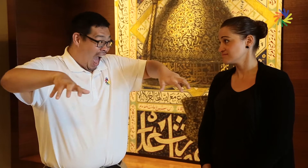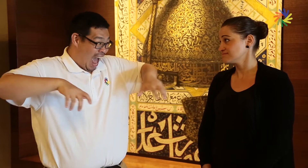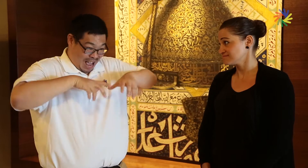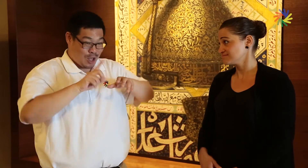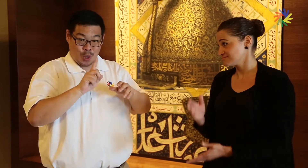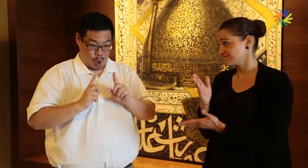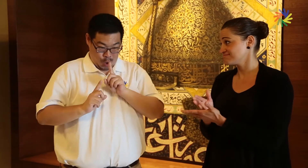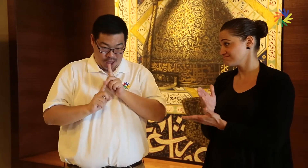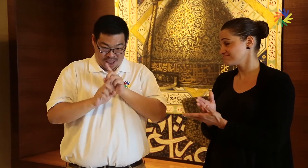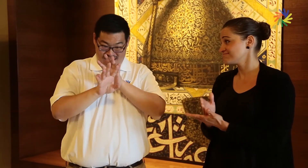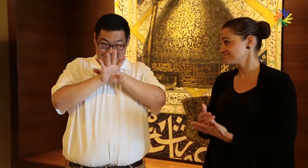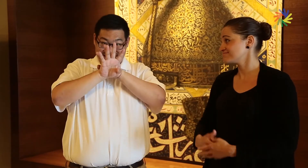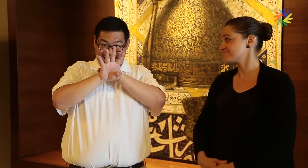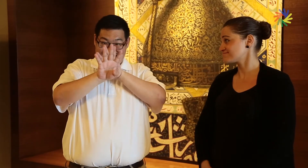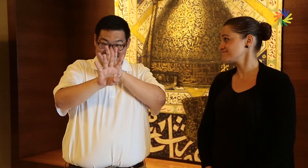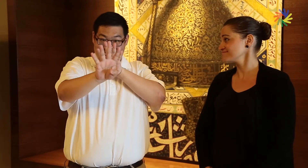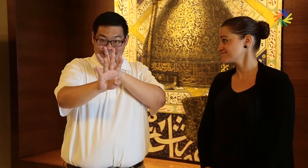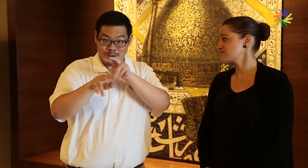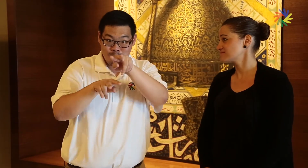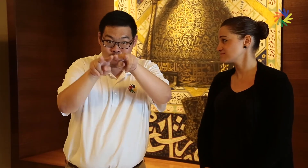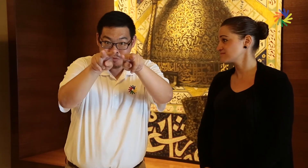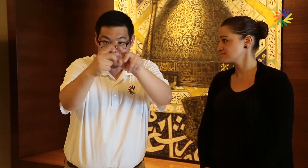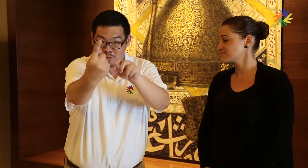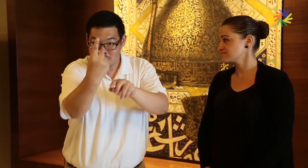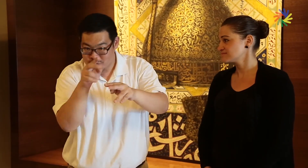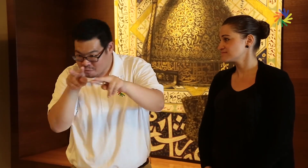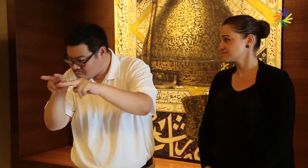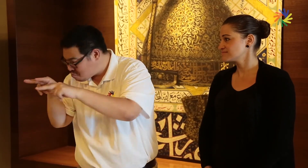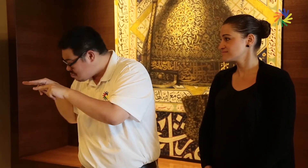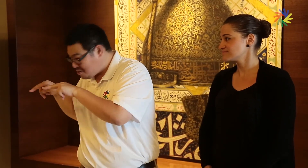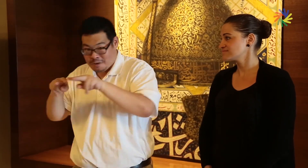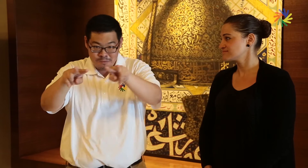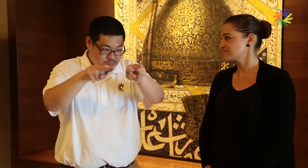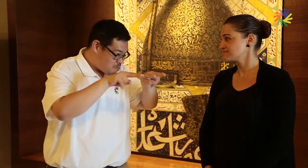of security forces in place.